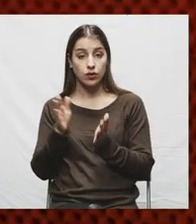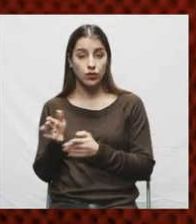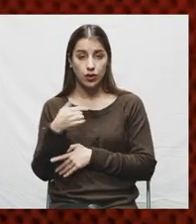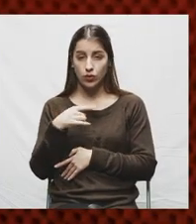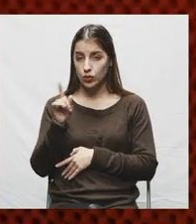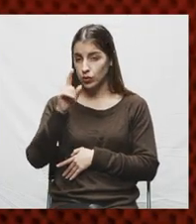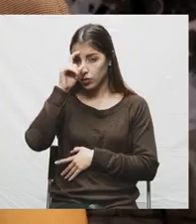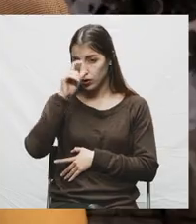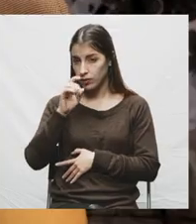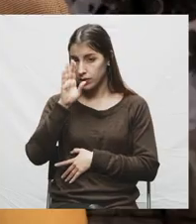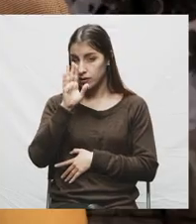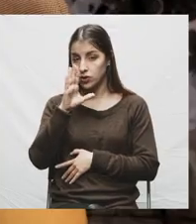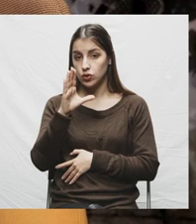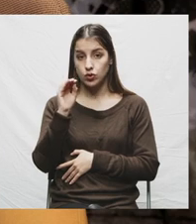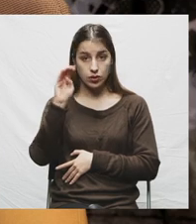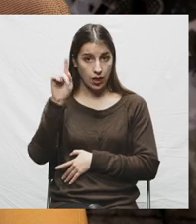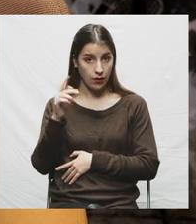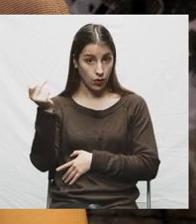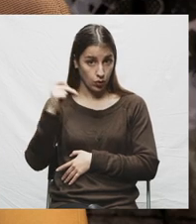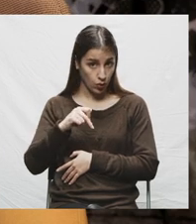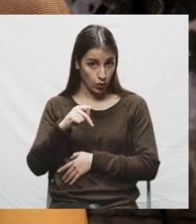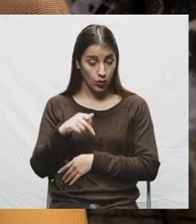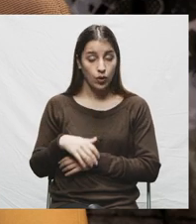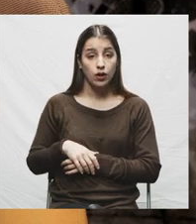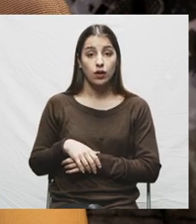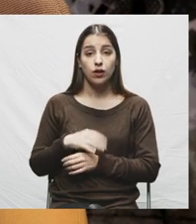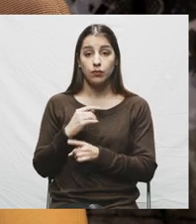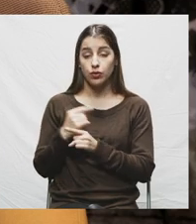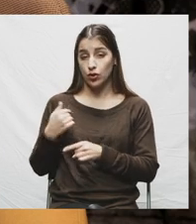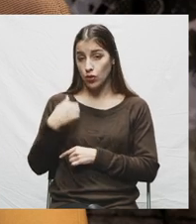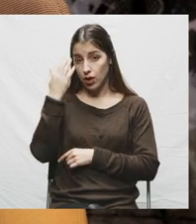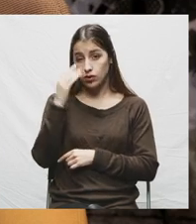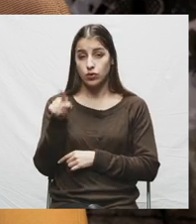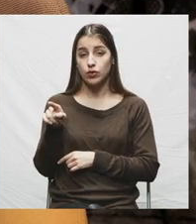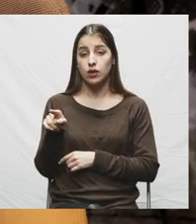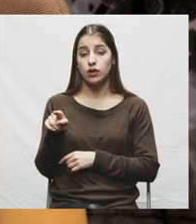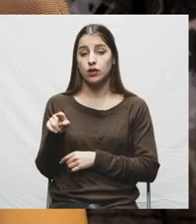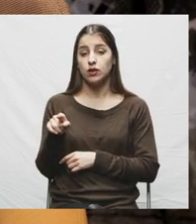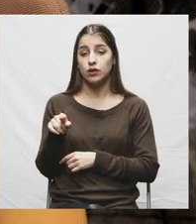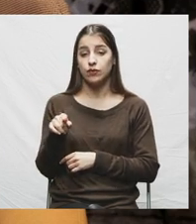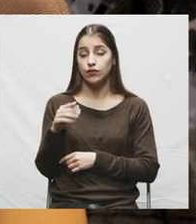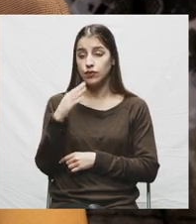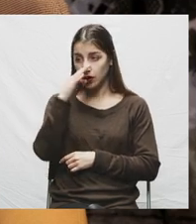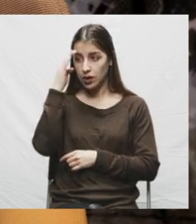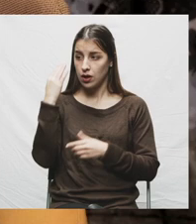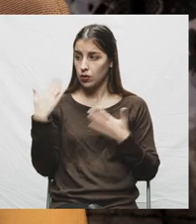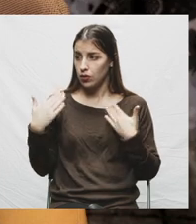At the time, I don’t recall if josé Laginha was already back here, because I think he was there only in the summer.